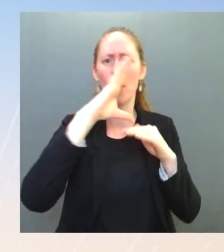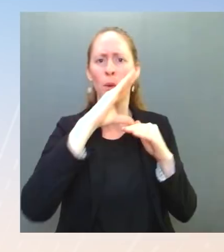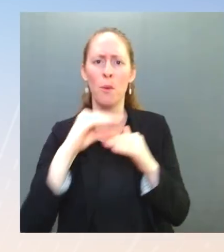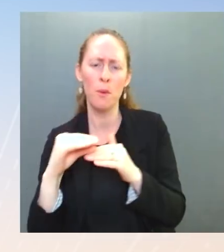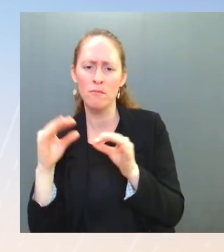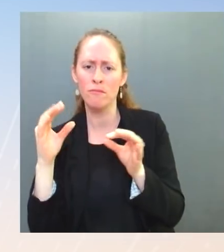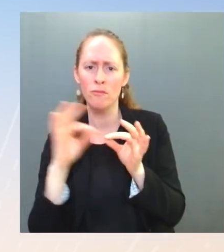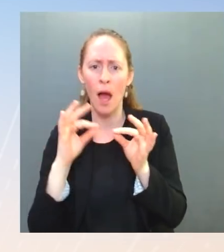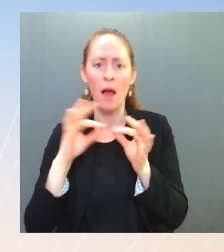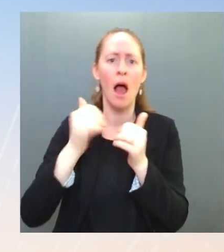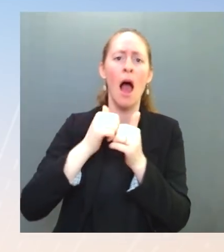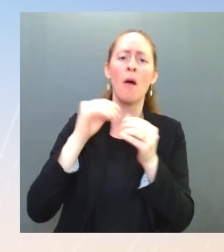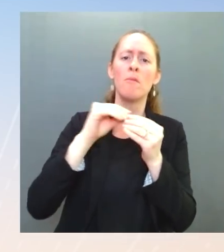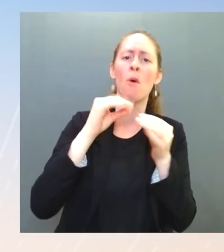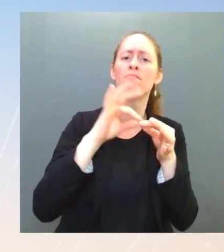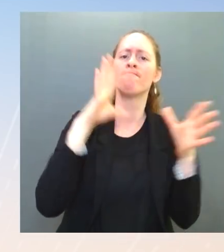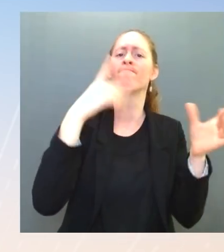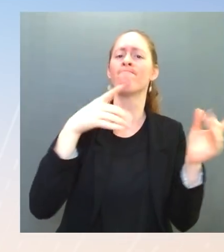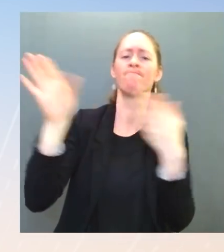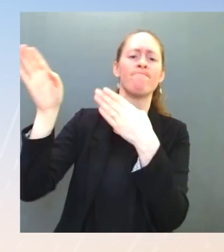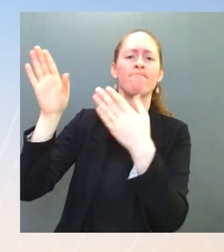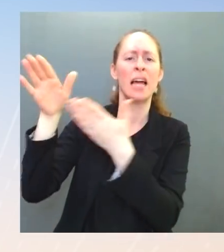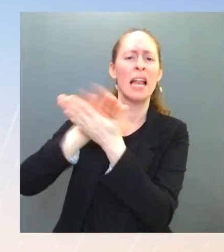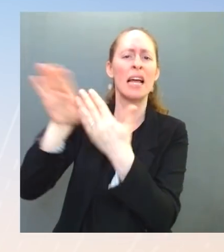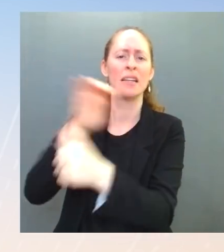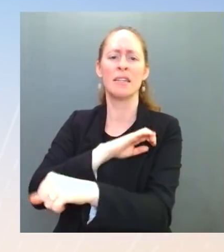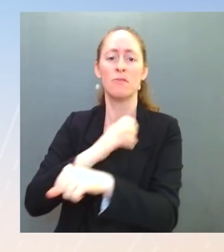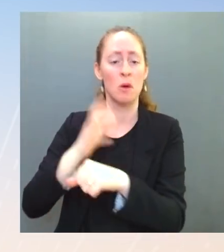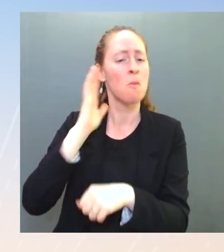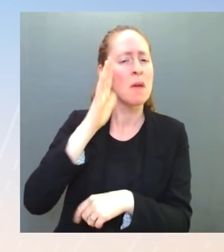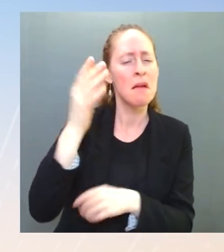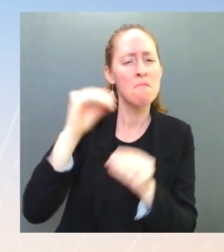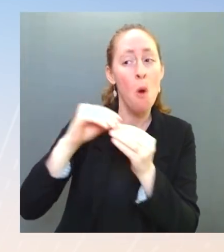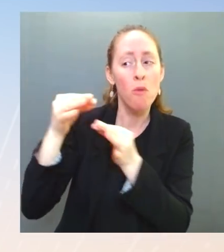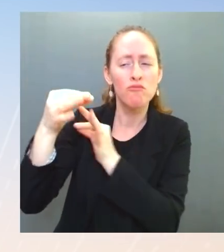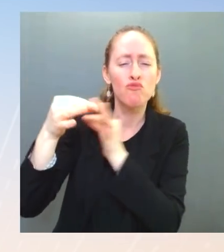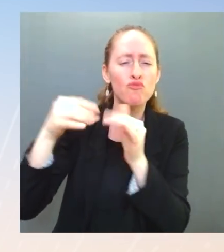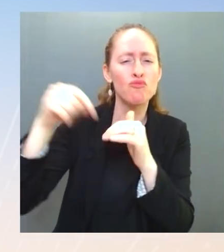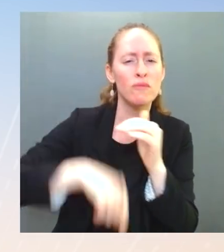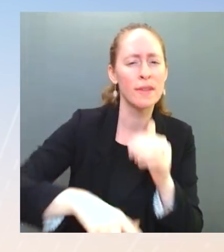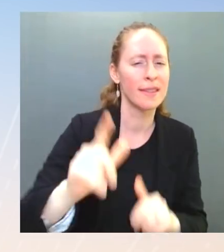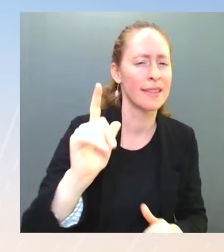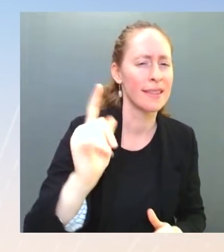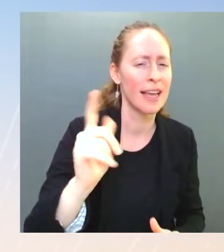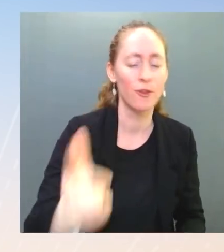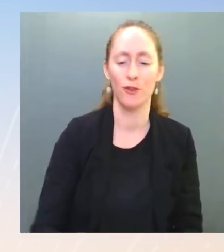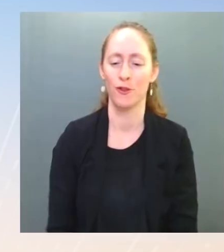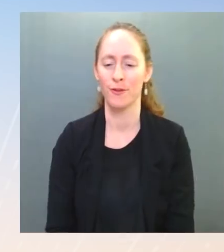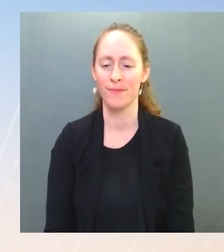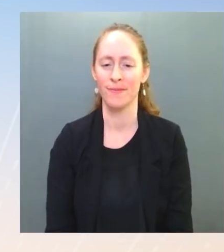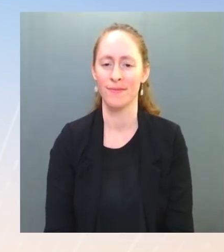The Press: Thanks Jen. Back to the conversation with Modi, did the President urge Modi to speak out more forcefully